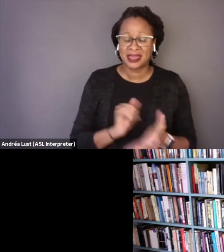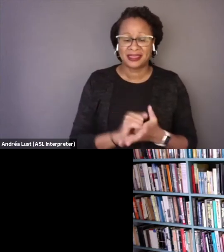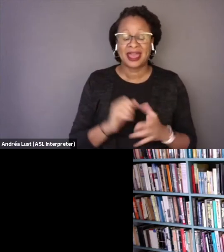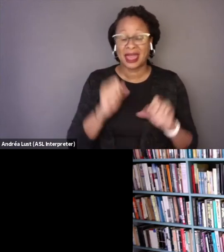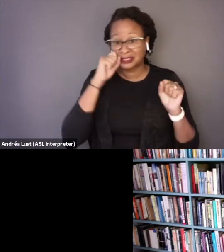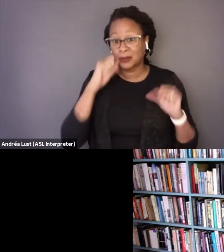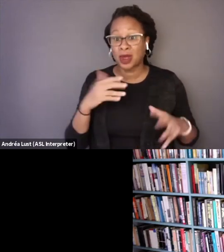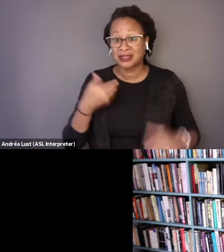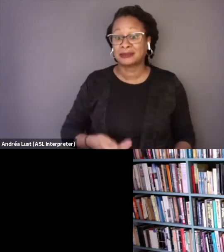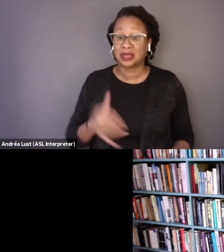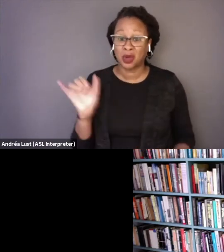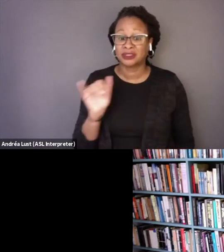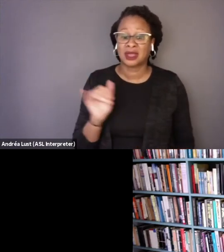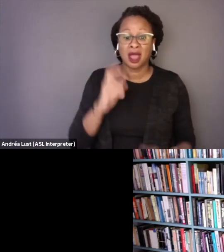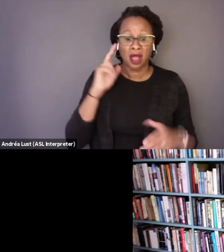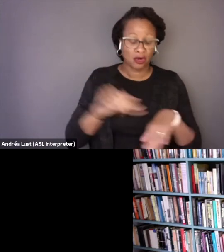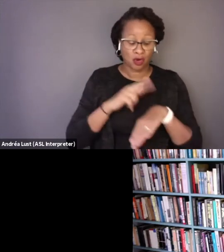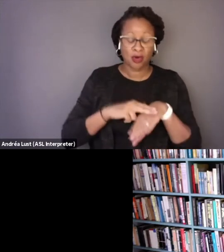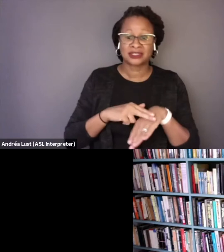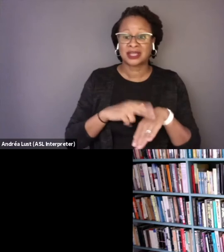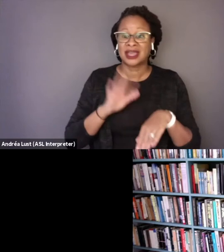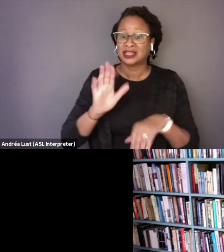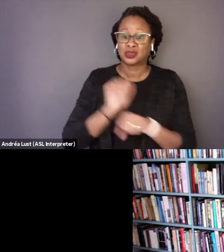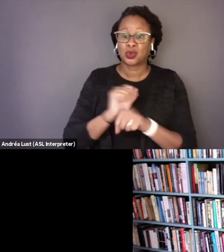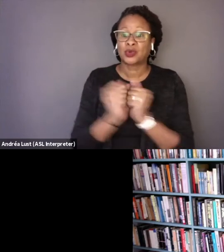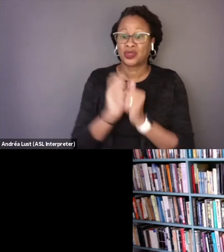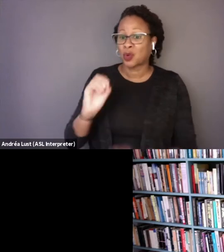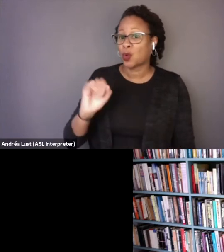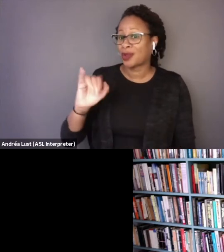Of course, also his work with oil, oil companies. And that was the way